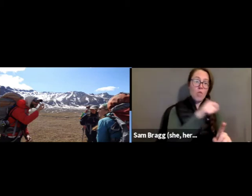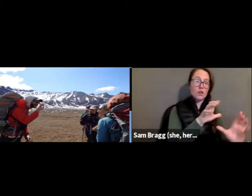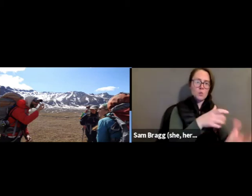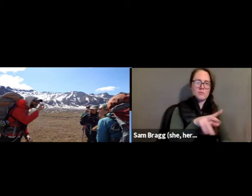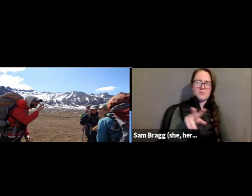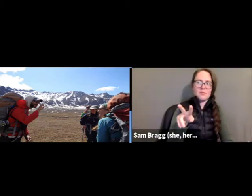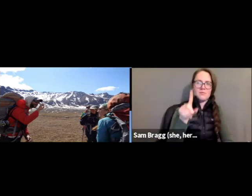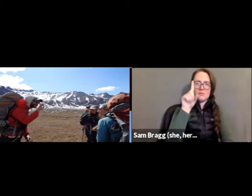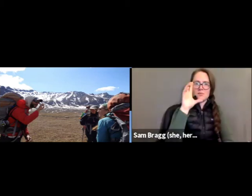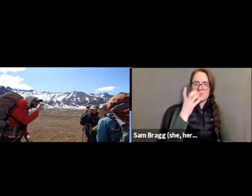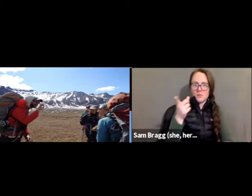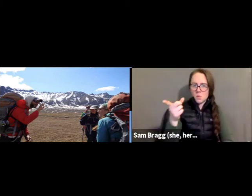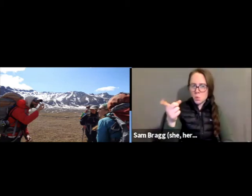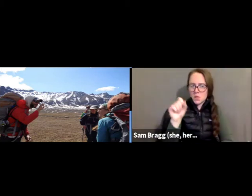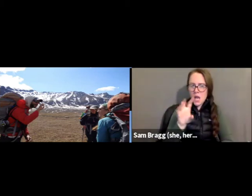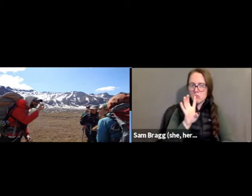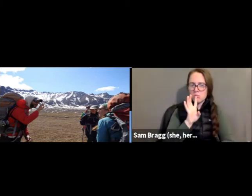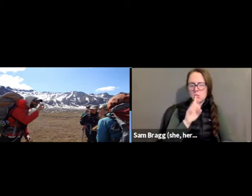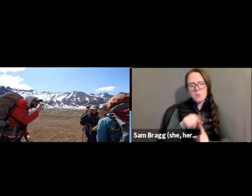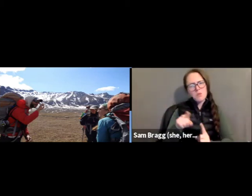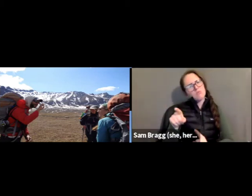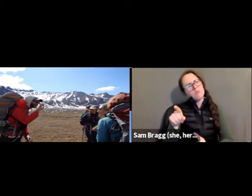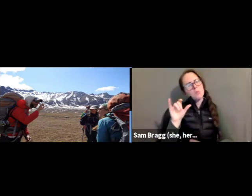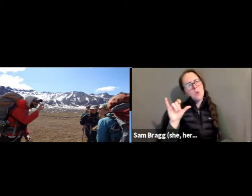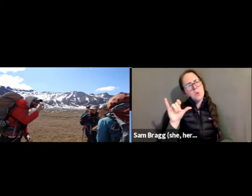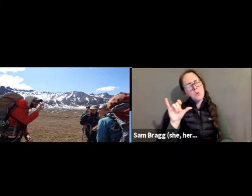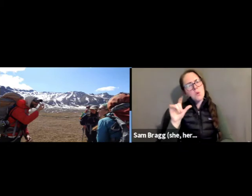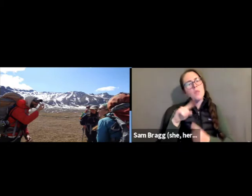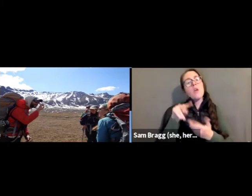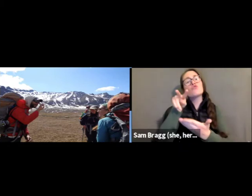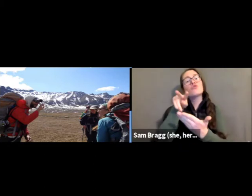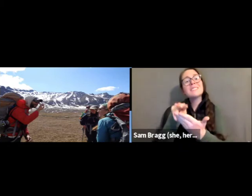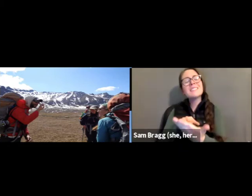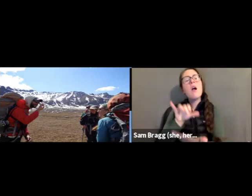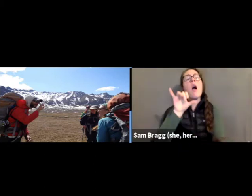they ran into individuals from the other group were kind of looking at us wacky but they realized